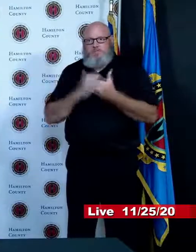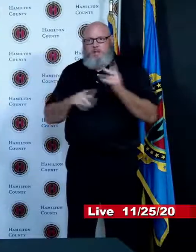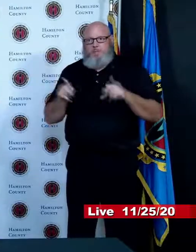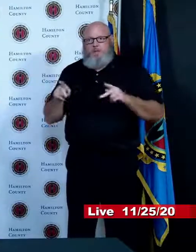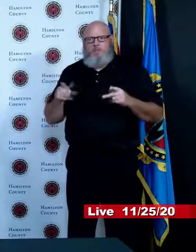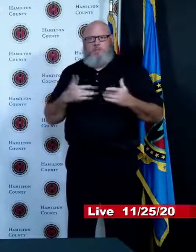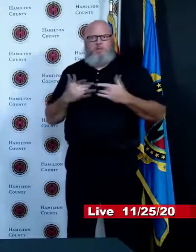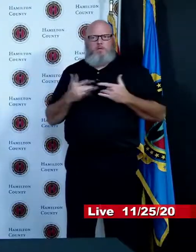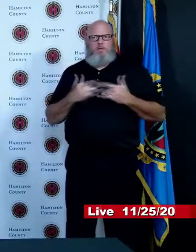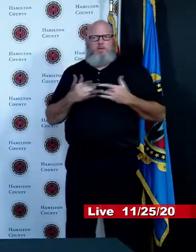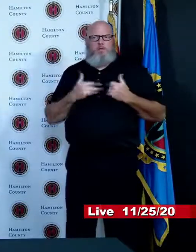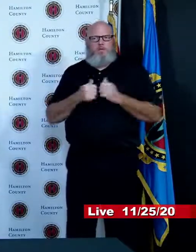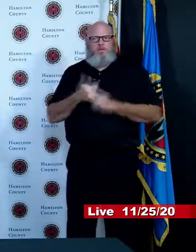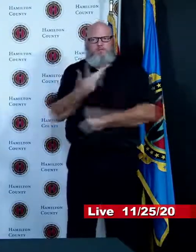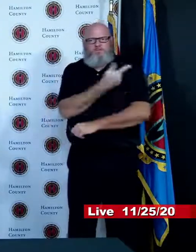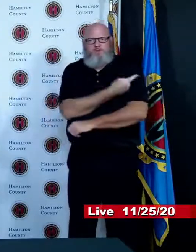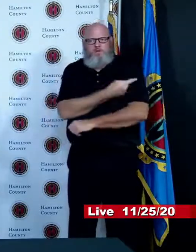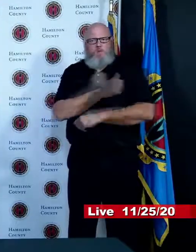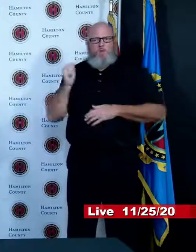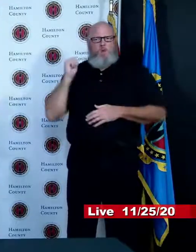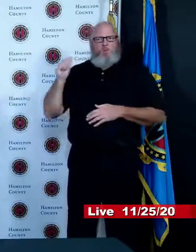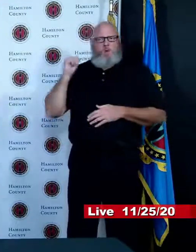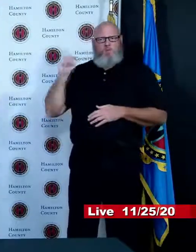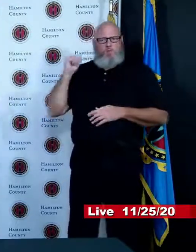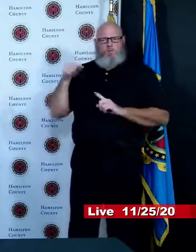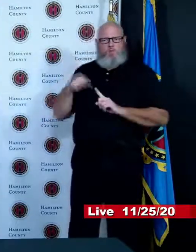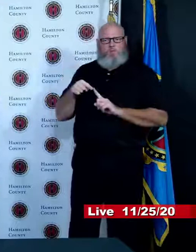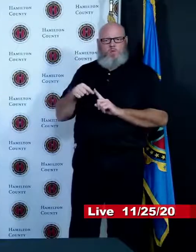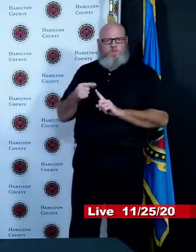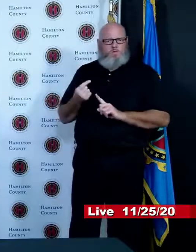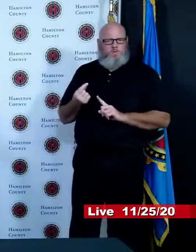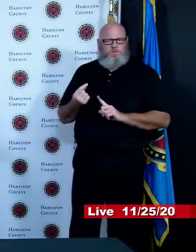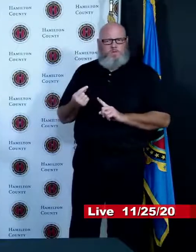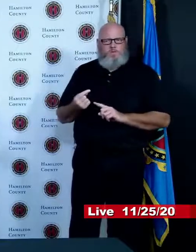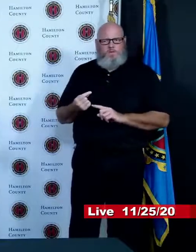going to take it whatever so two things first off again a little more detail about your practice